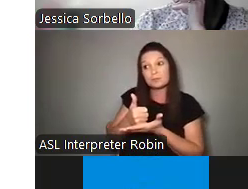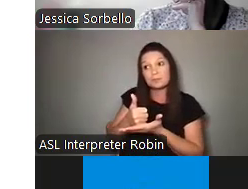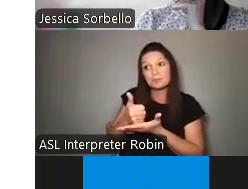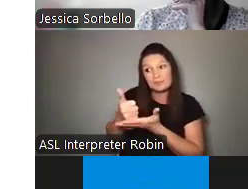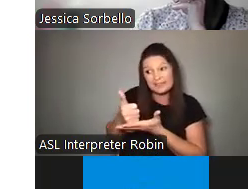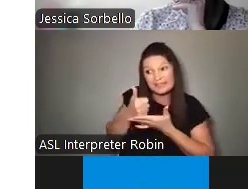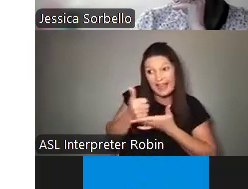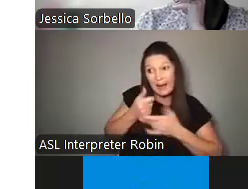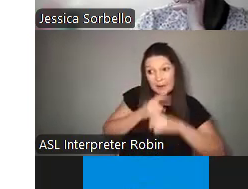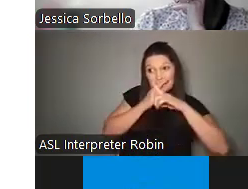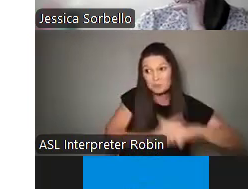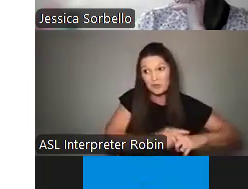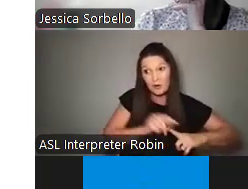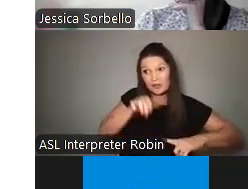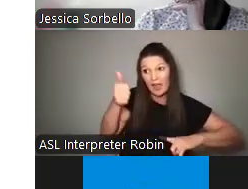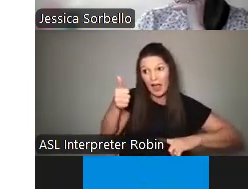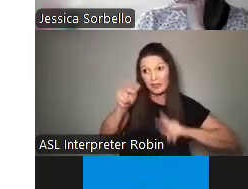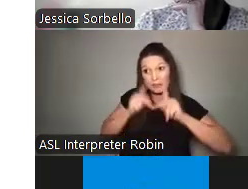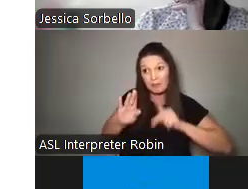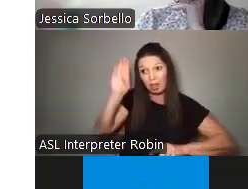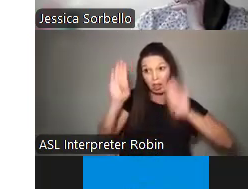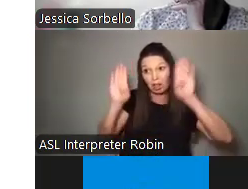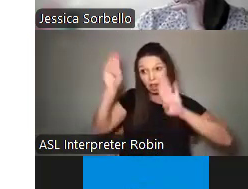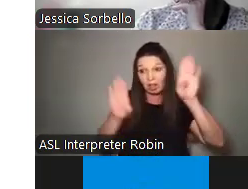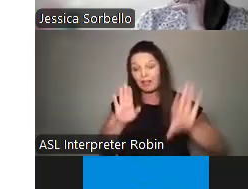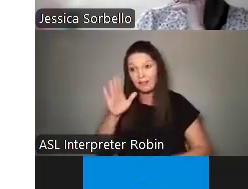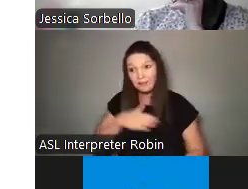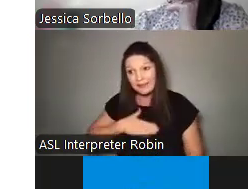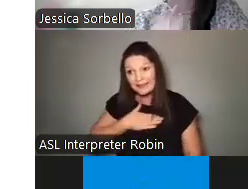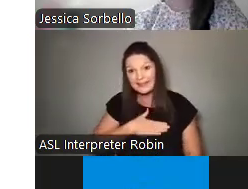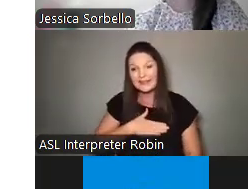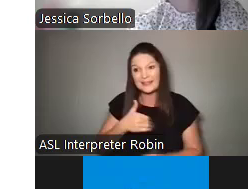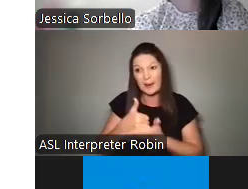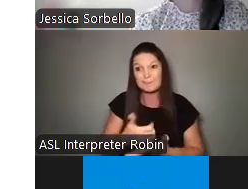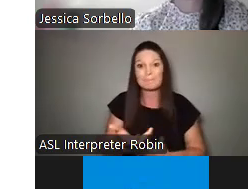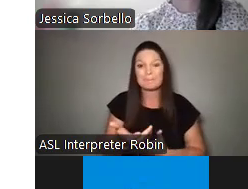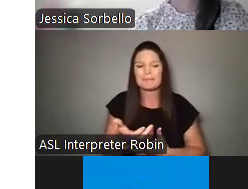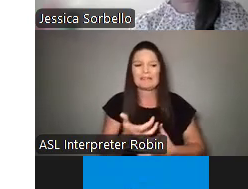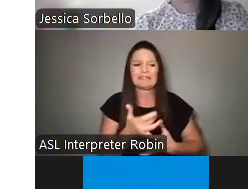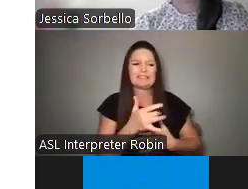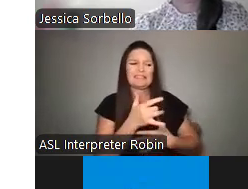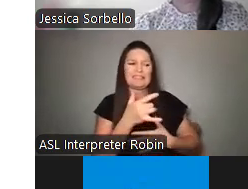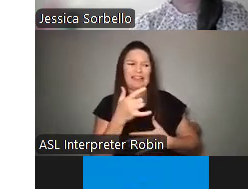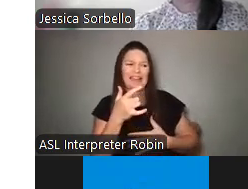hand raised at the moment. »BLAISE BRYANT: I know Josphine had her hand up for a